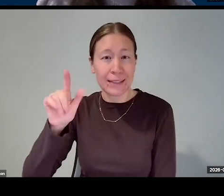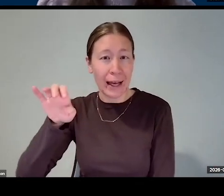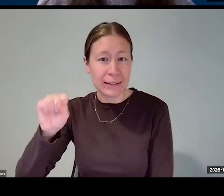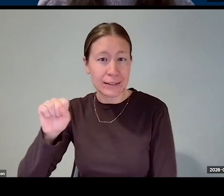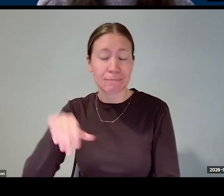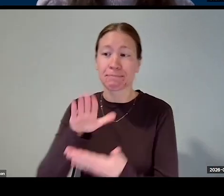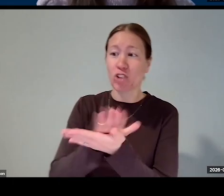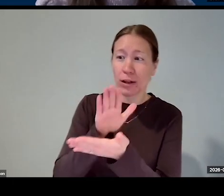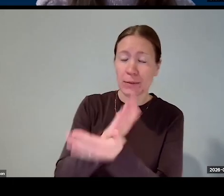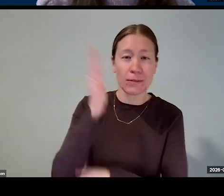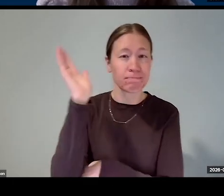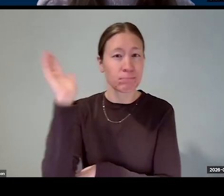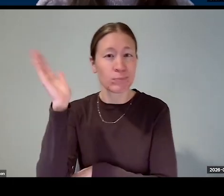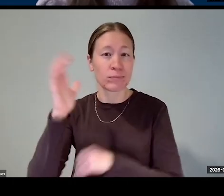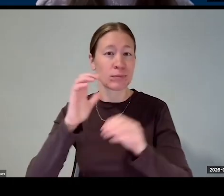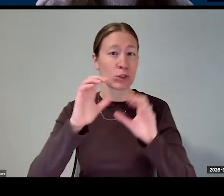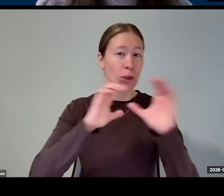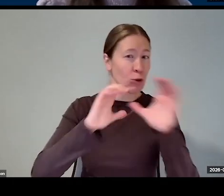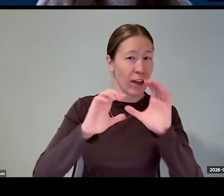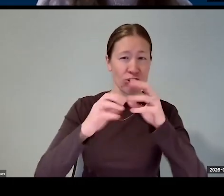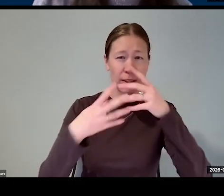communications, and much, much more.